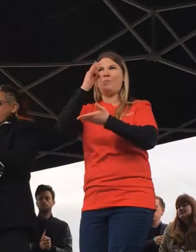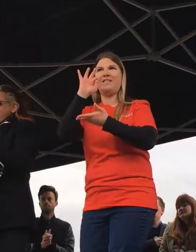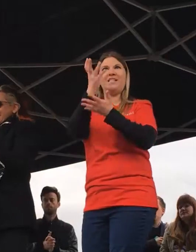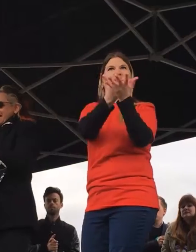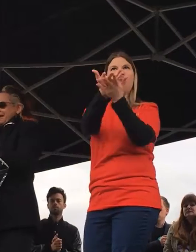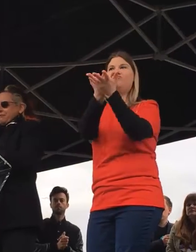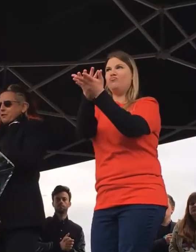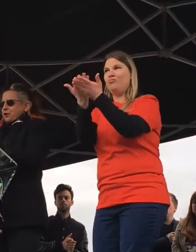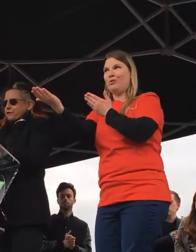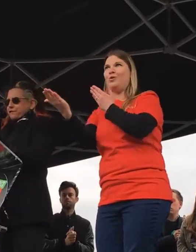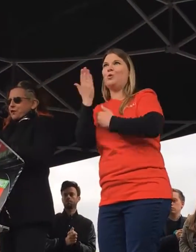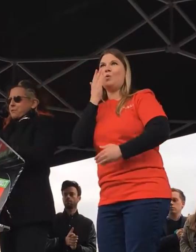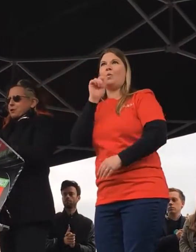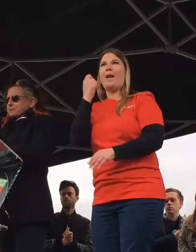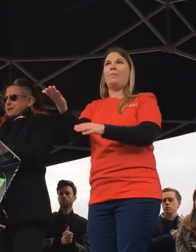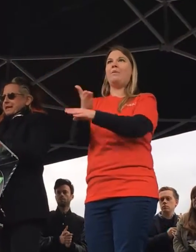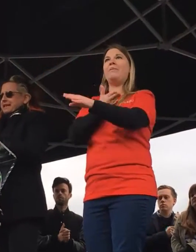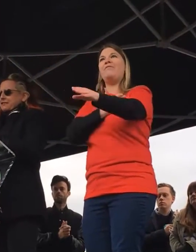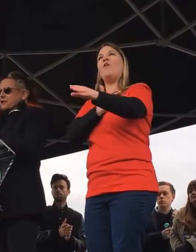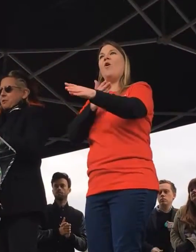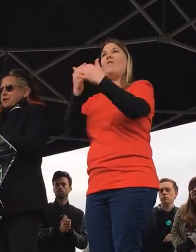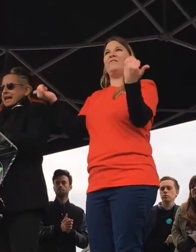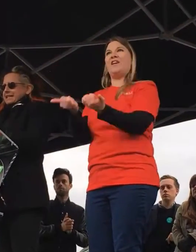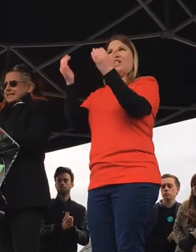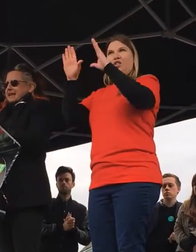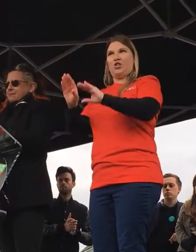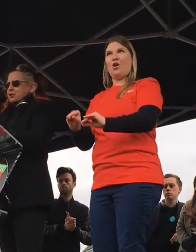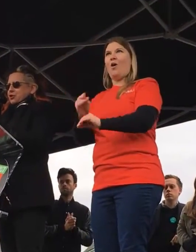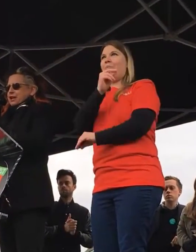Announcer: Before we leave, we've got a few more speakers. a few more guests to come and